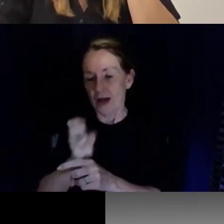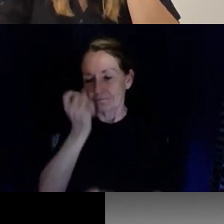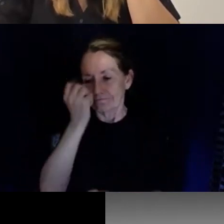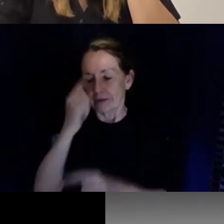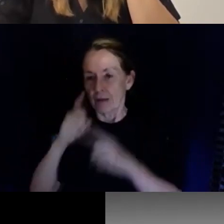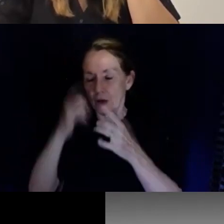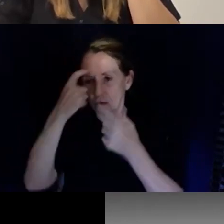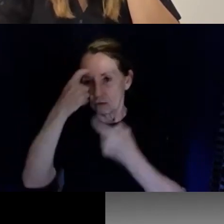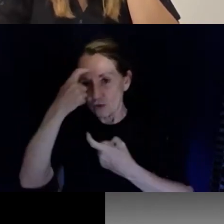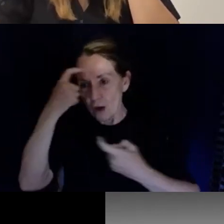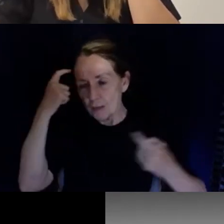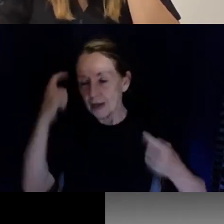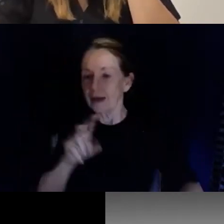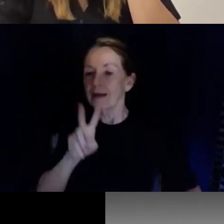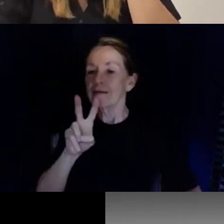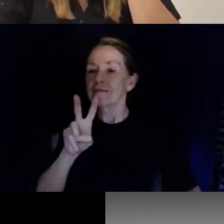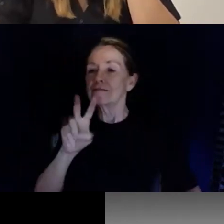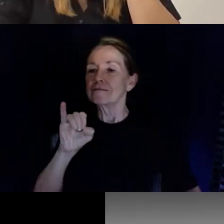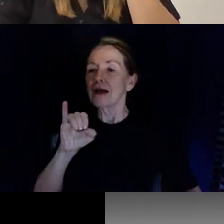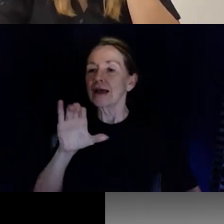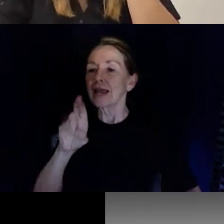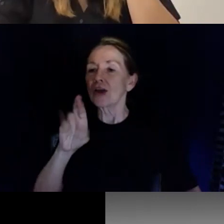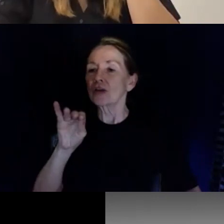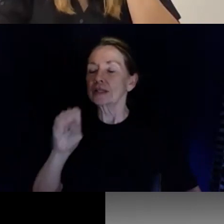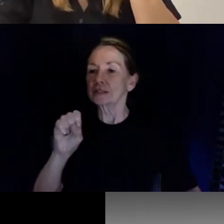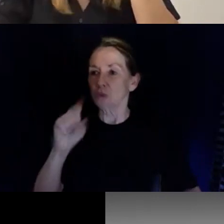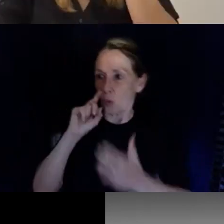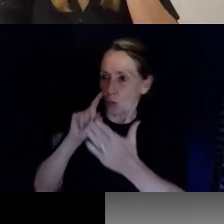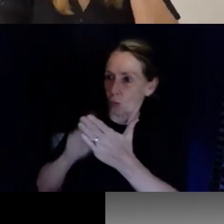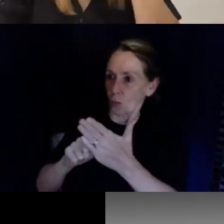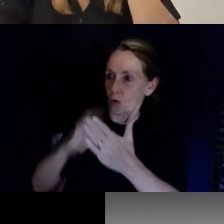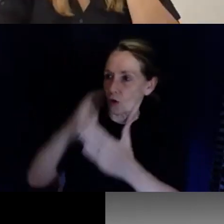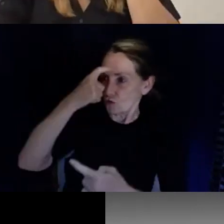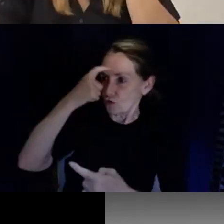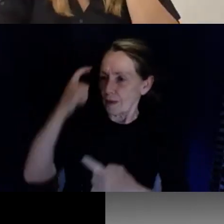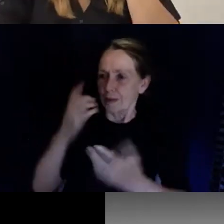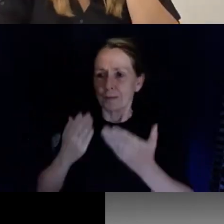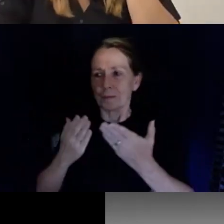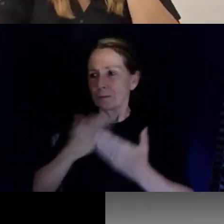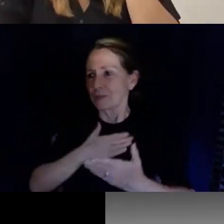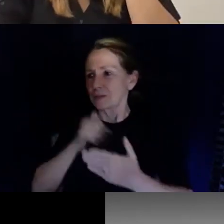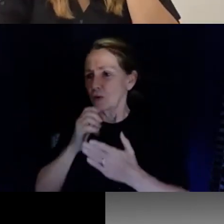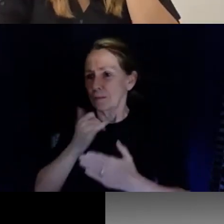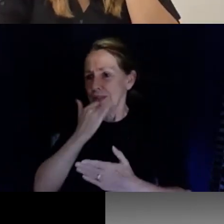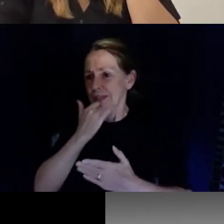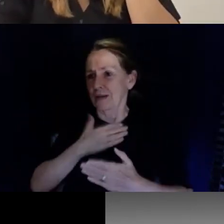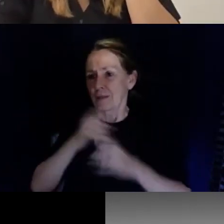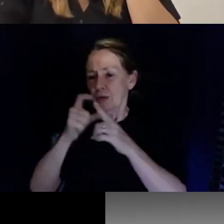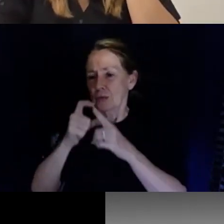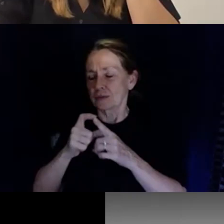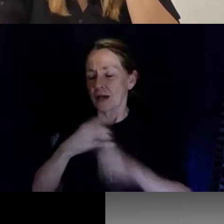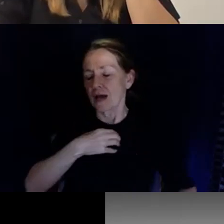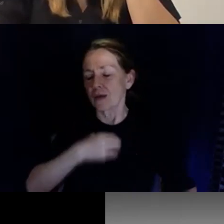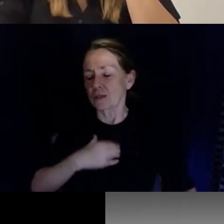THE OTHER THING THAT'S AN ADD ON TO A PREVIOUS, CHRISTINE, I NEVER WANT TO DISRESPECT INTERPRETERS.